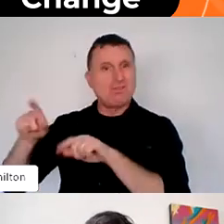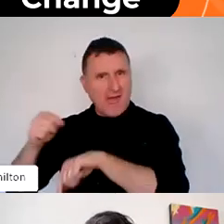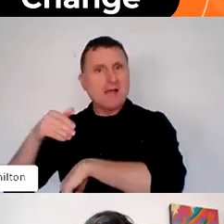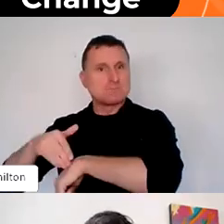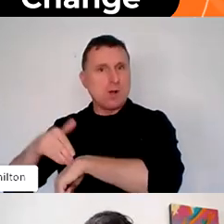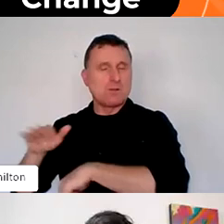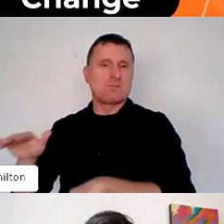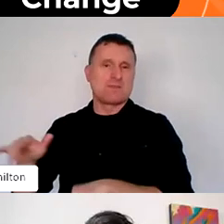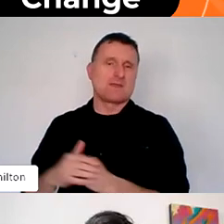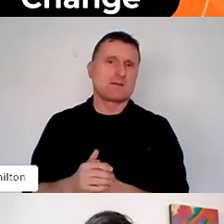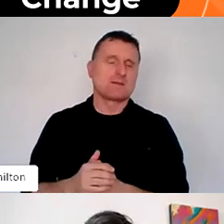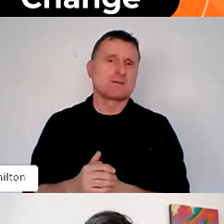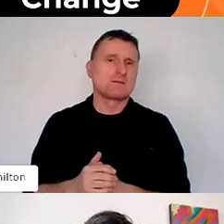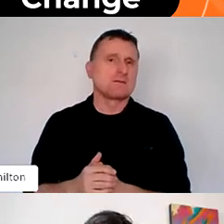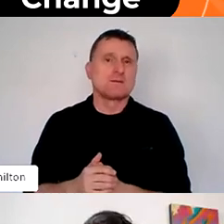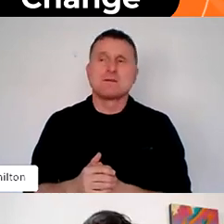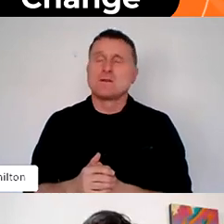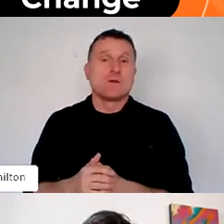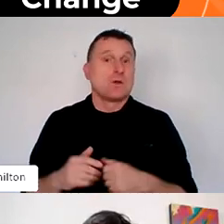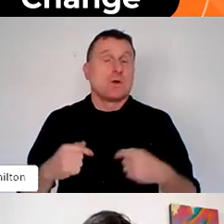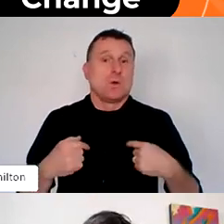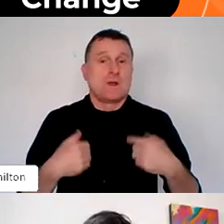but we have not many tools left because there's a whole lot of